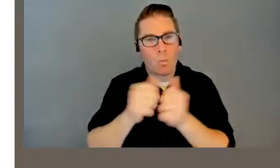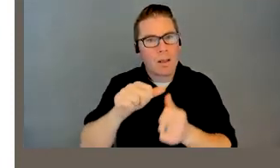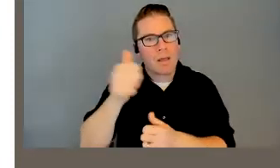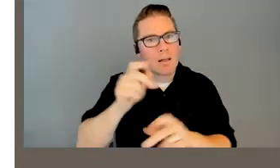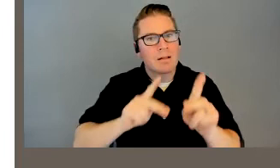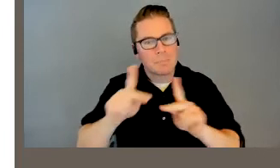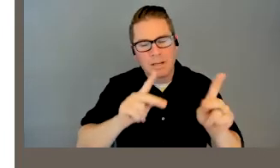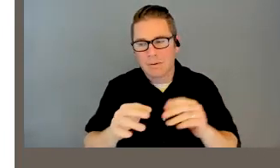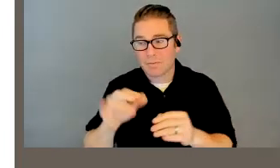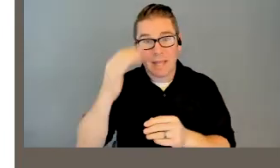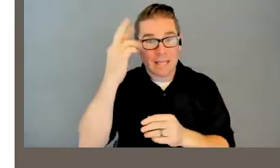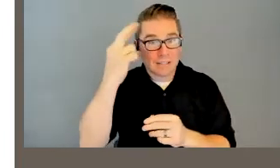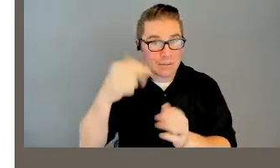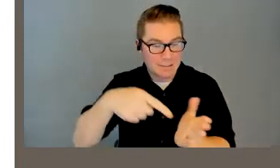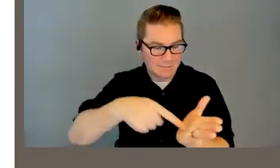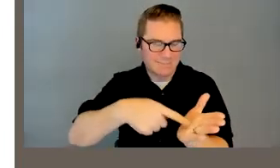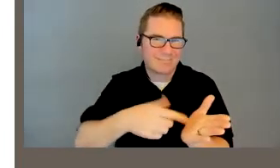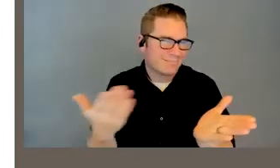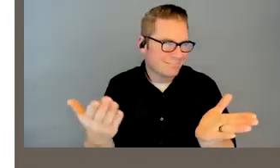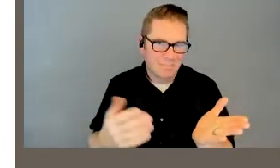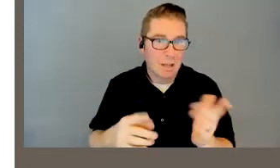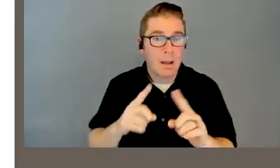So what did make the list is making connections with students.